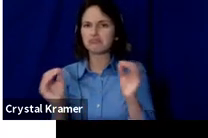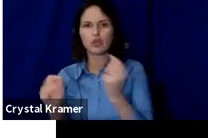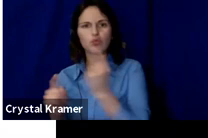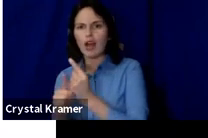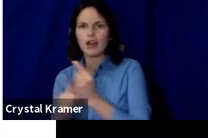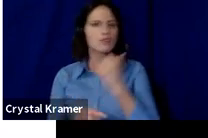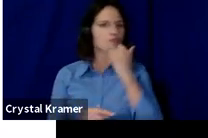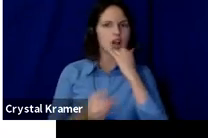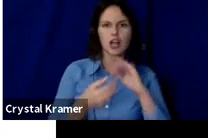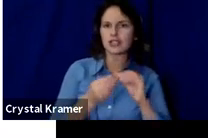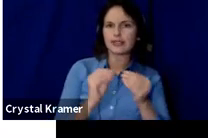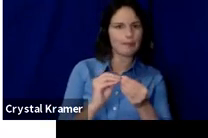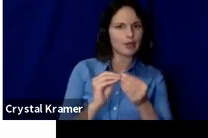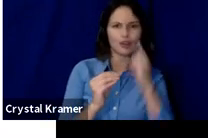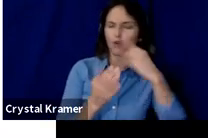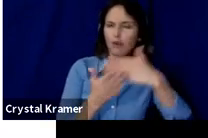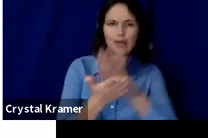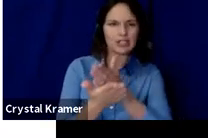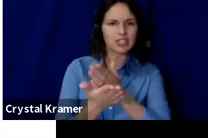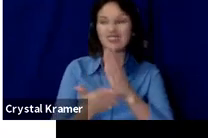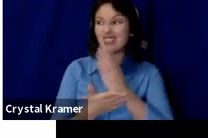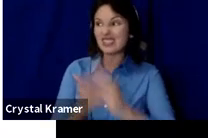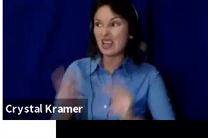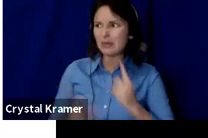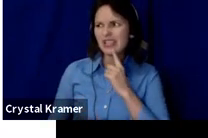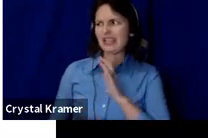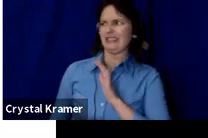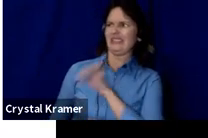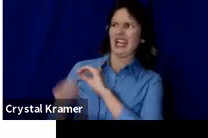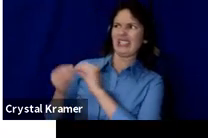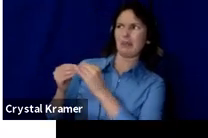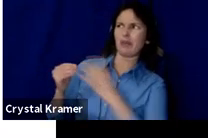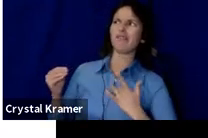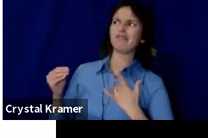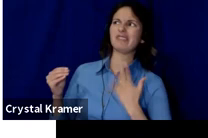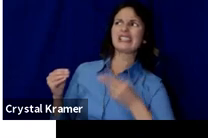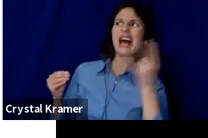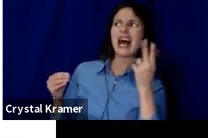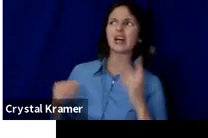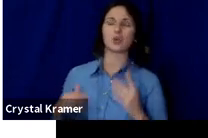People often say that number feels too high or, doesn't that feel a little low to you?